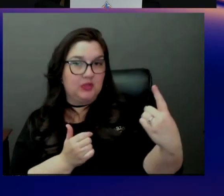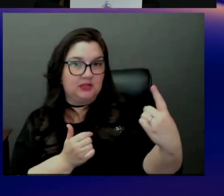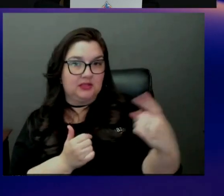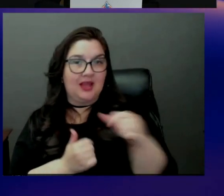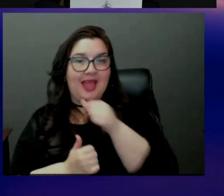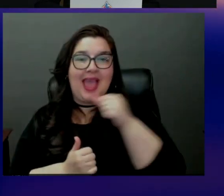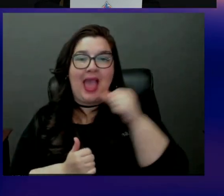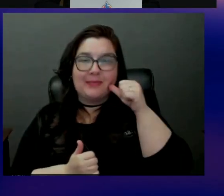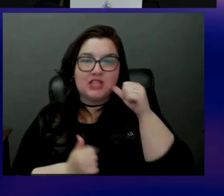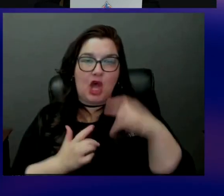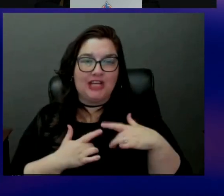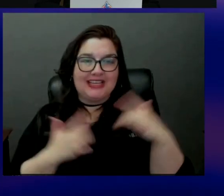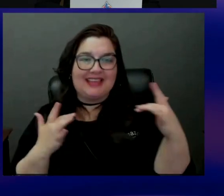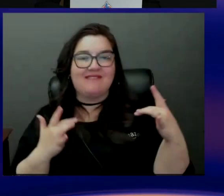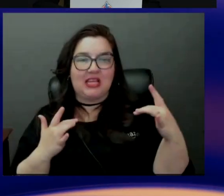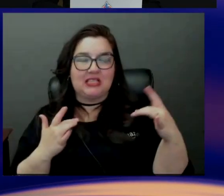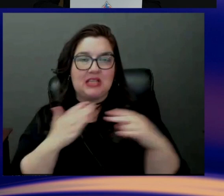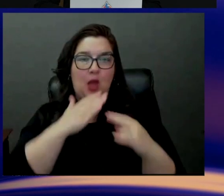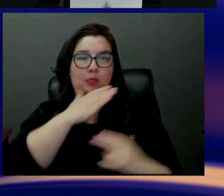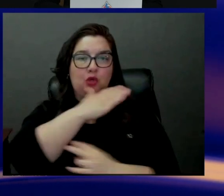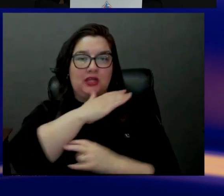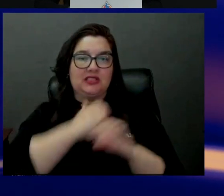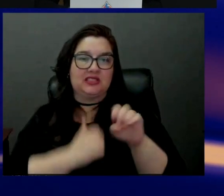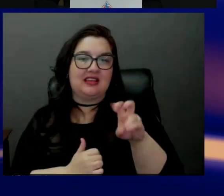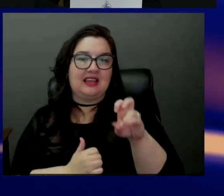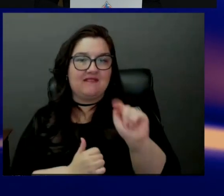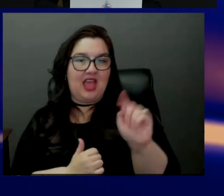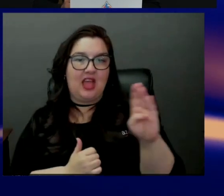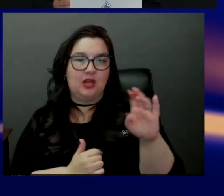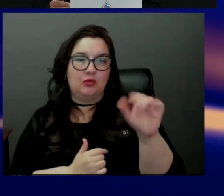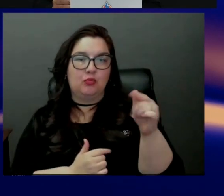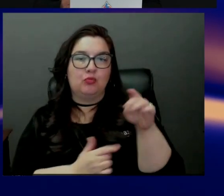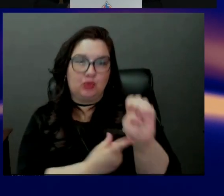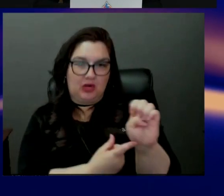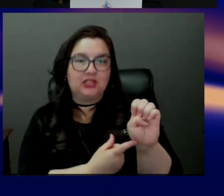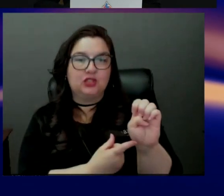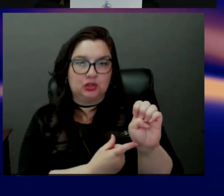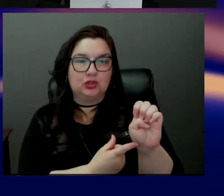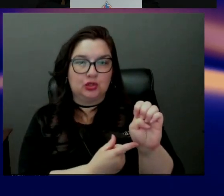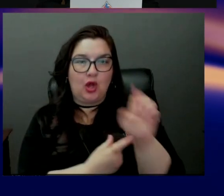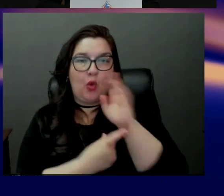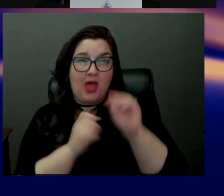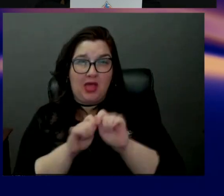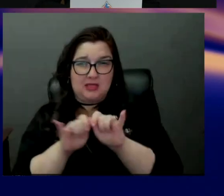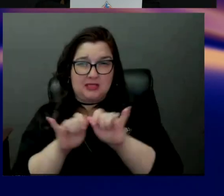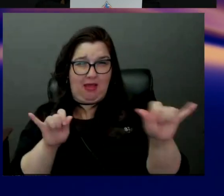Amazon EventBridge is going to be event driven applications. That's going to scale across your AWS accounts